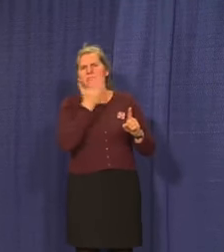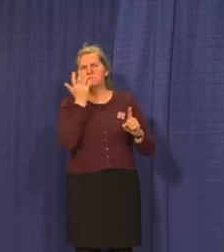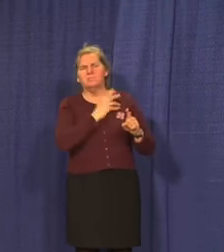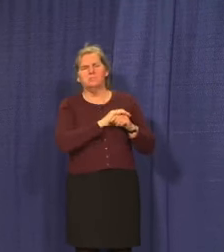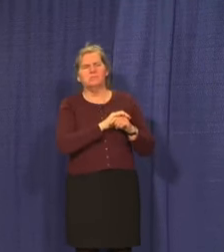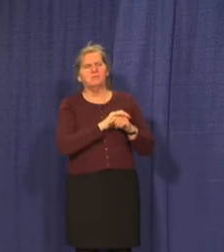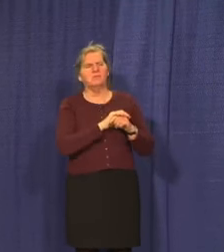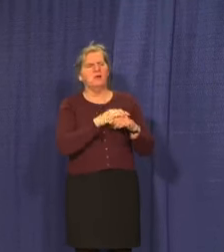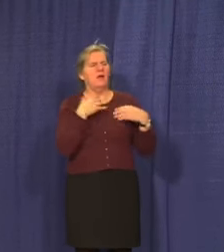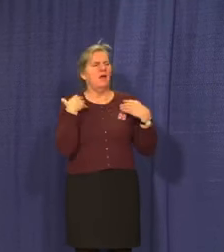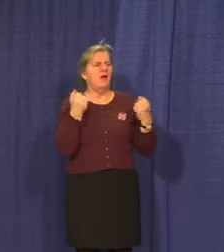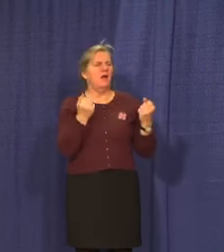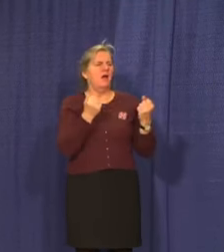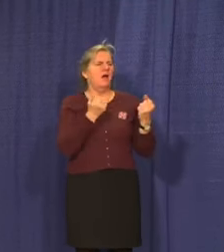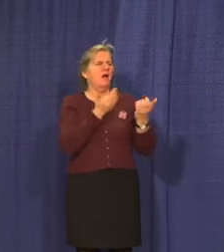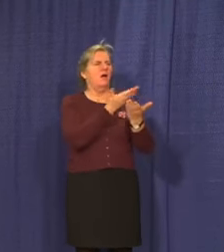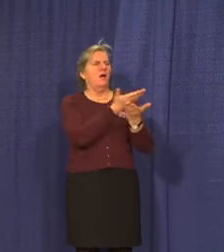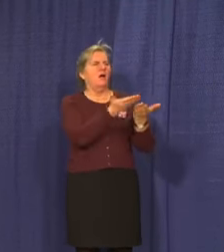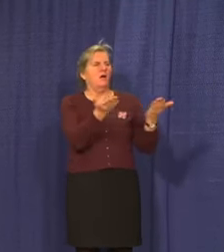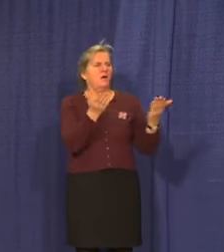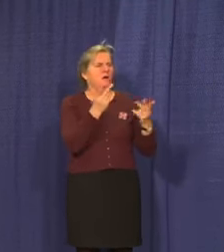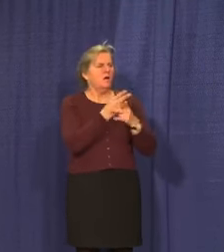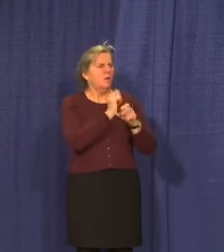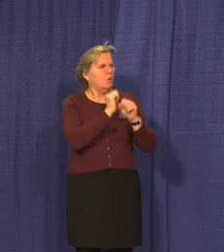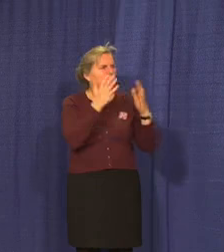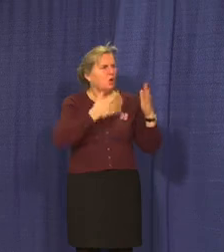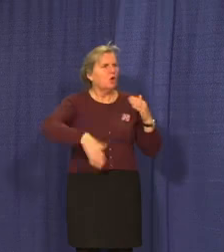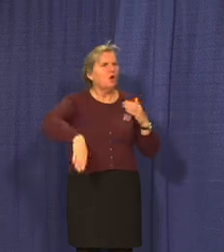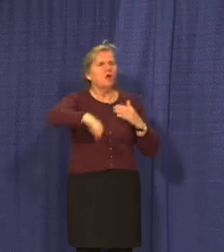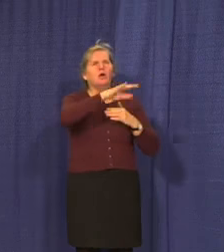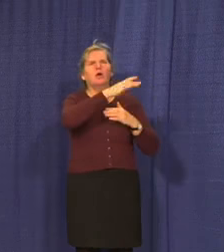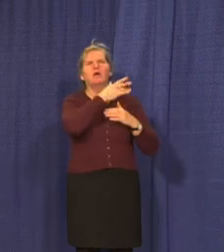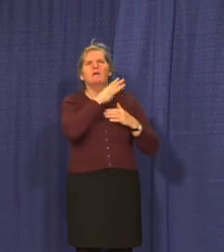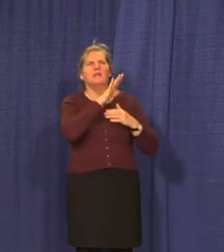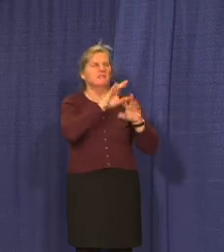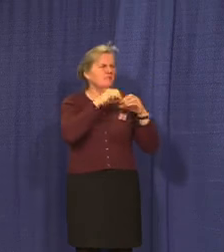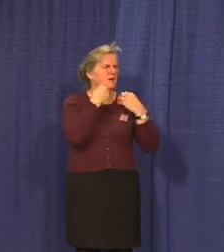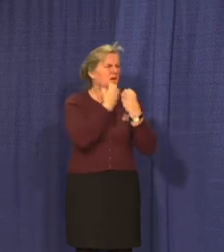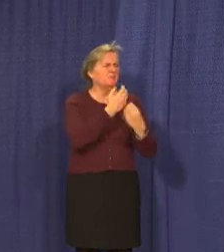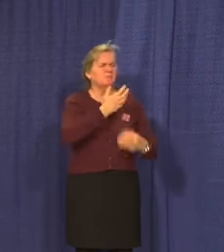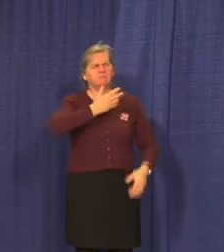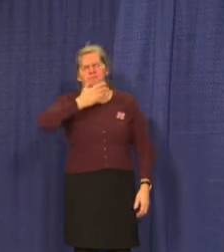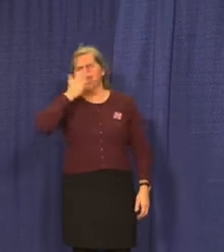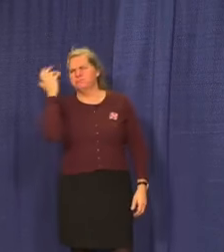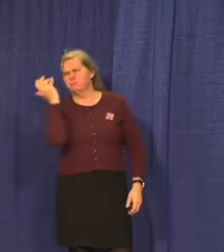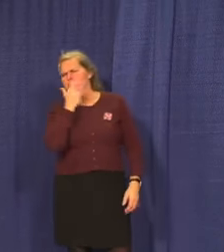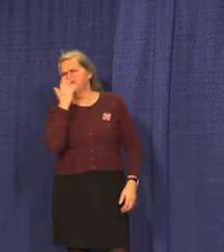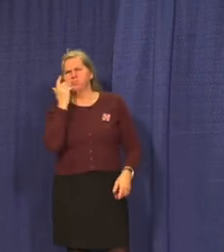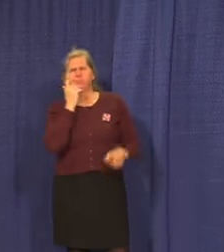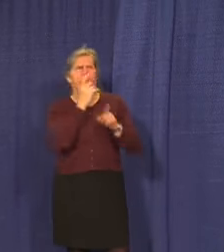HANLEY'S OFFICE, HAS BEEN EXTRAORDINARY. AND WE ARE VERY, VERY THANKFUL.